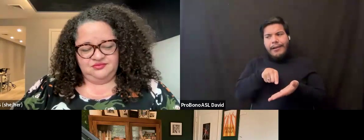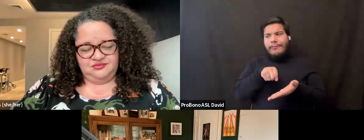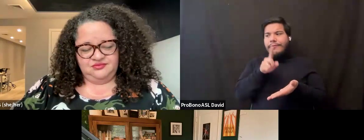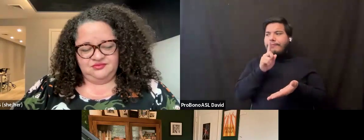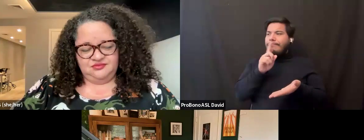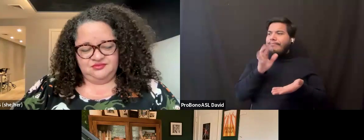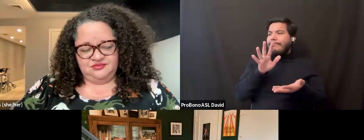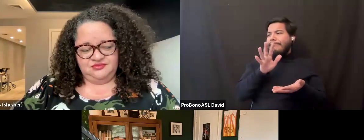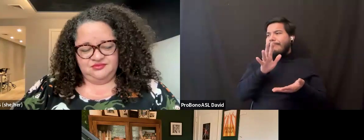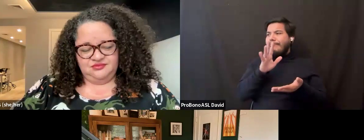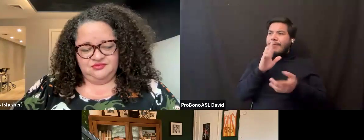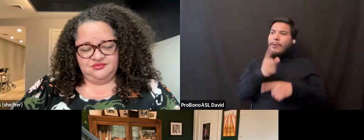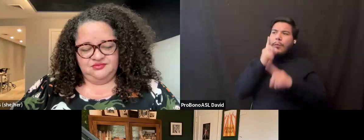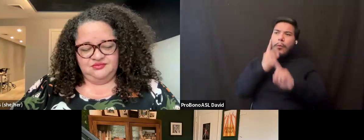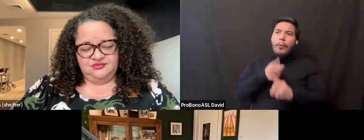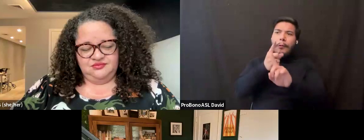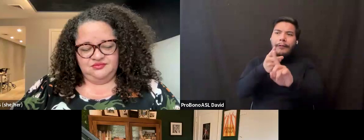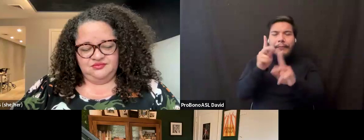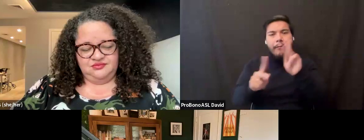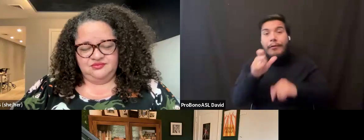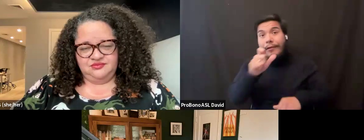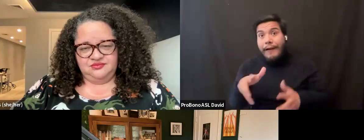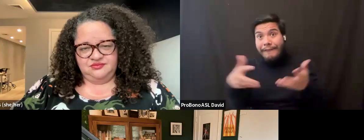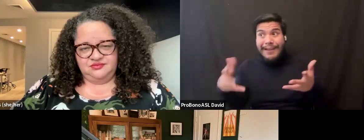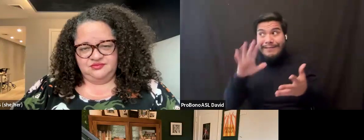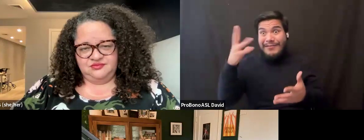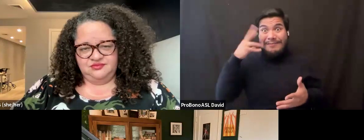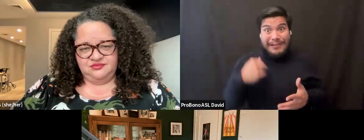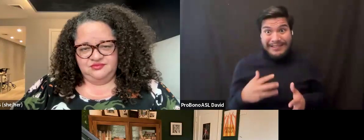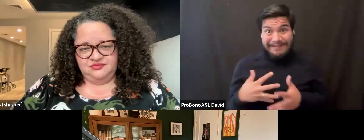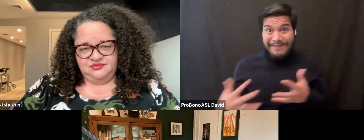that was aimed at people who are not fat and have not been fat and do it in a